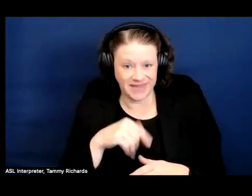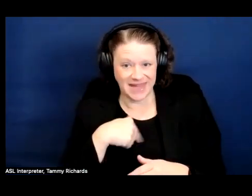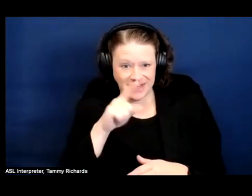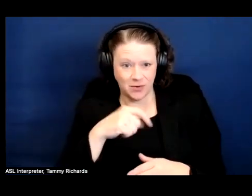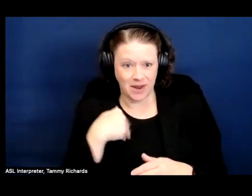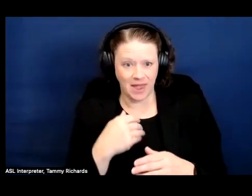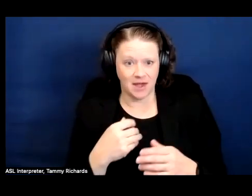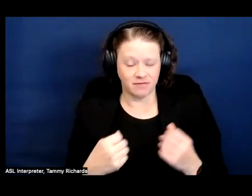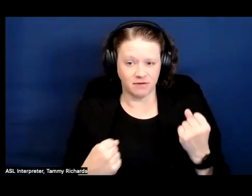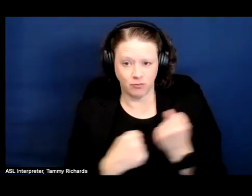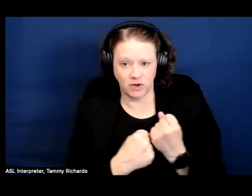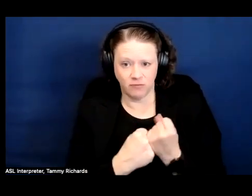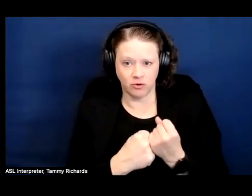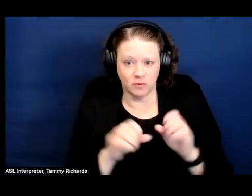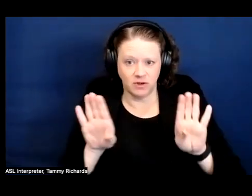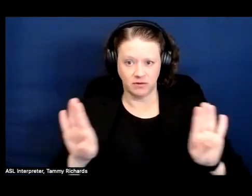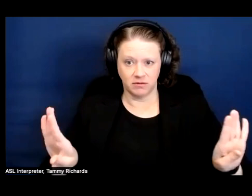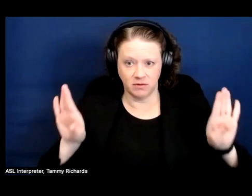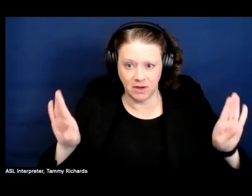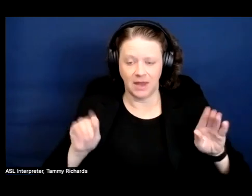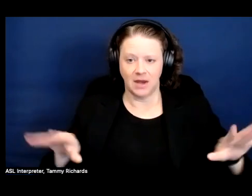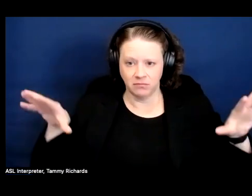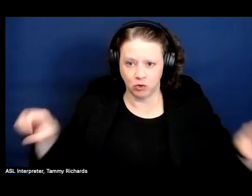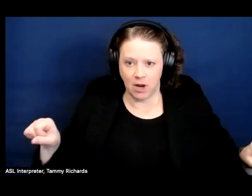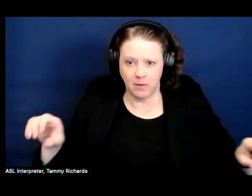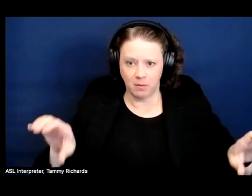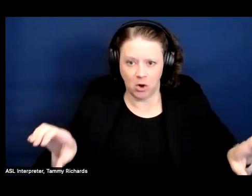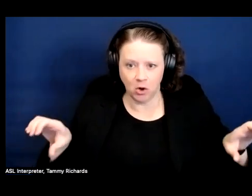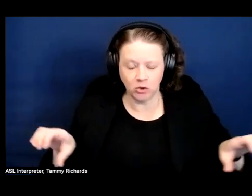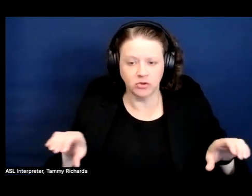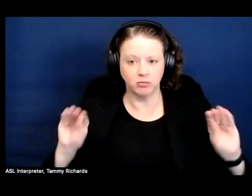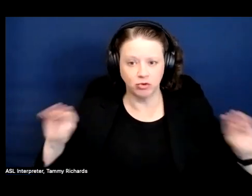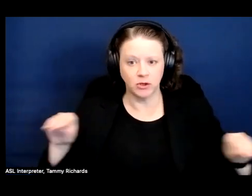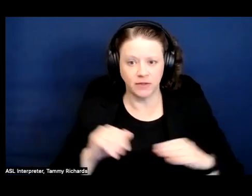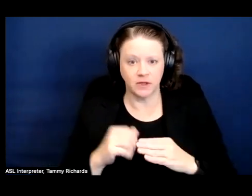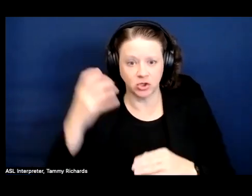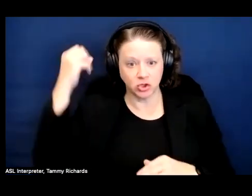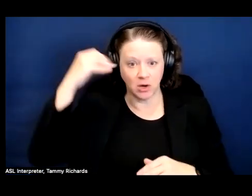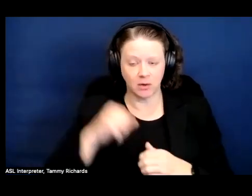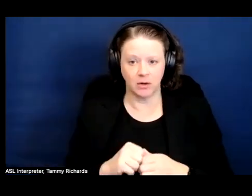you can take with you out into the private market anywhere, in theory, you want.